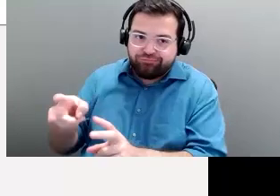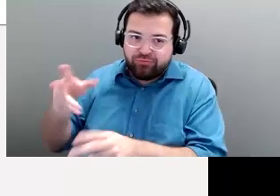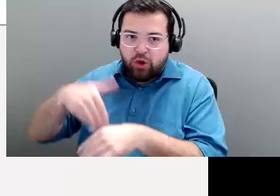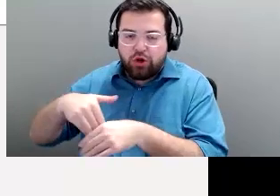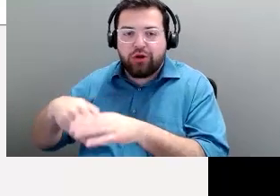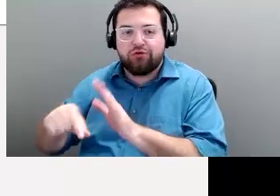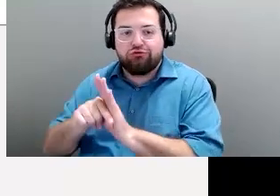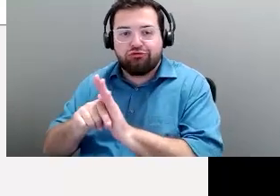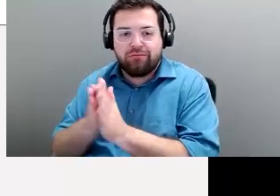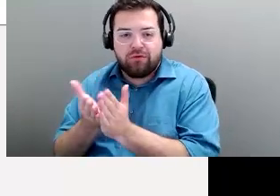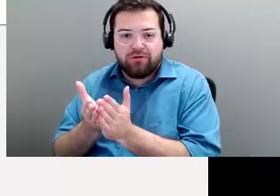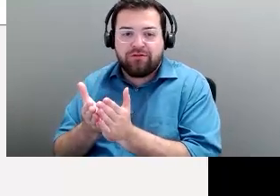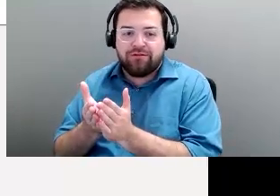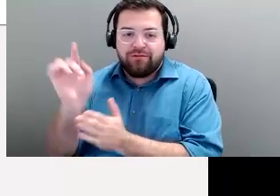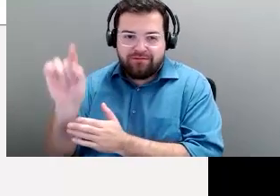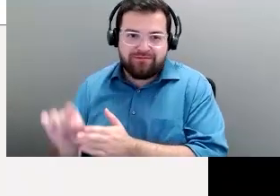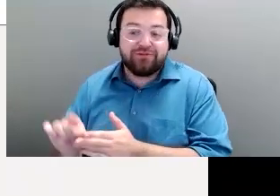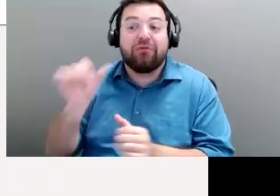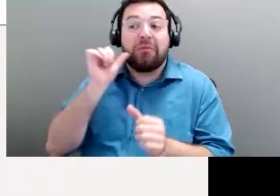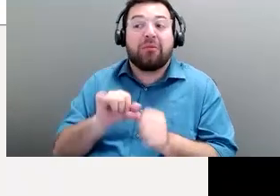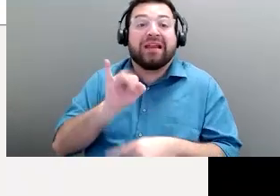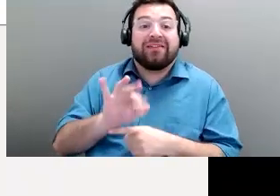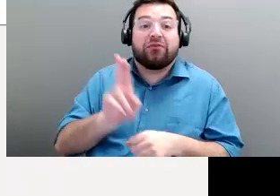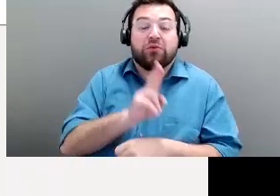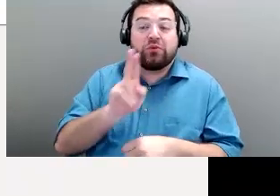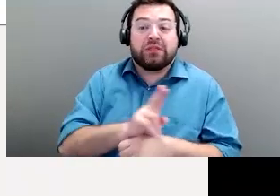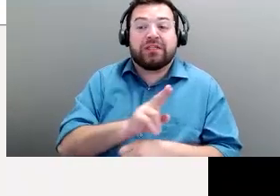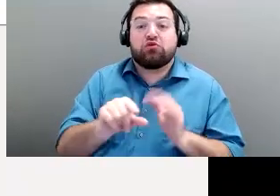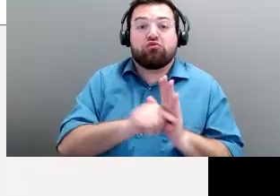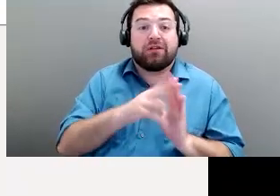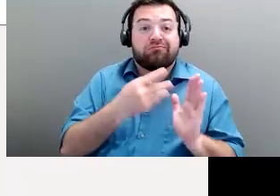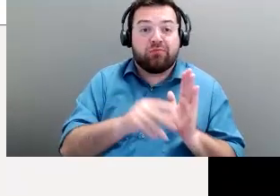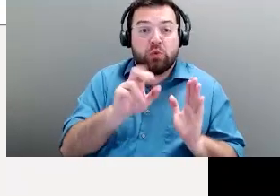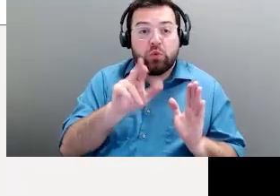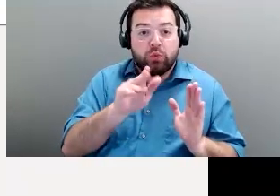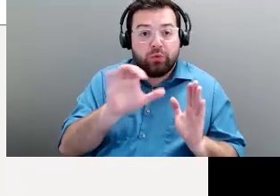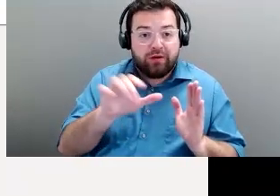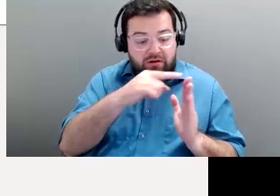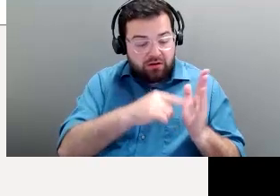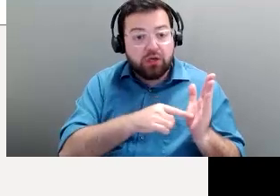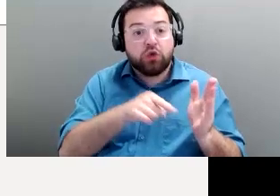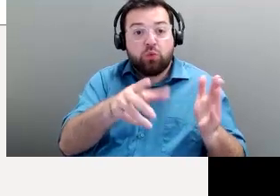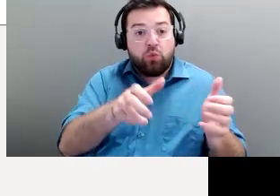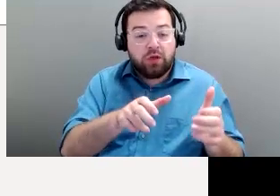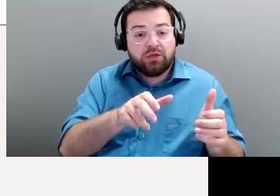And so remember, if you're using a rubric and you want it to be used as the grade for the assignment,